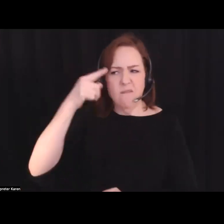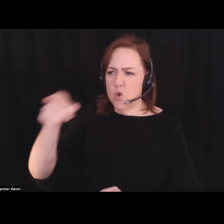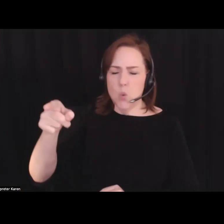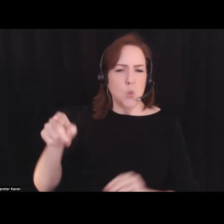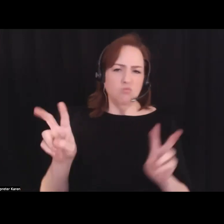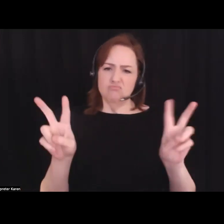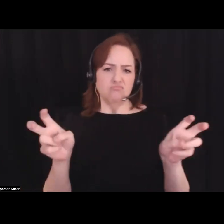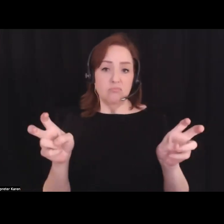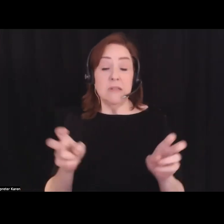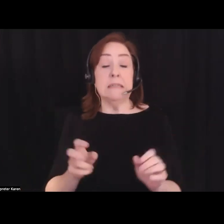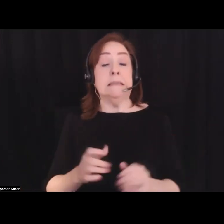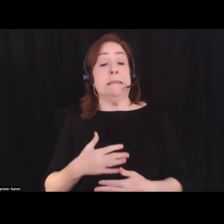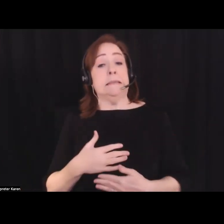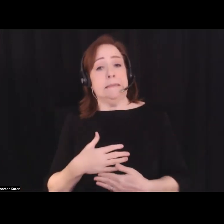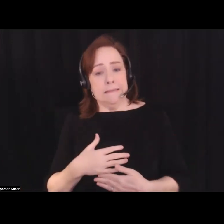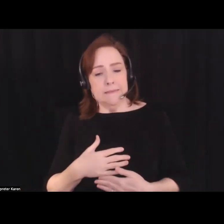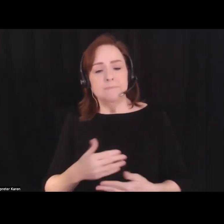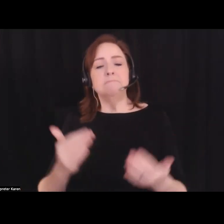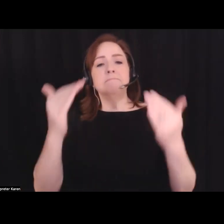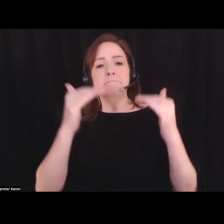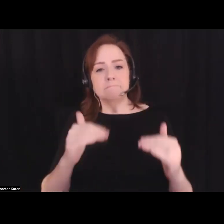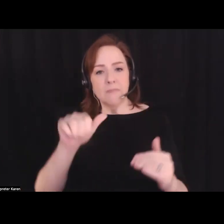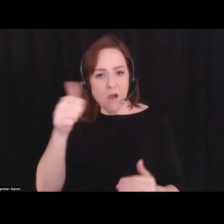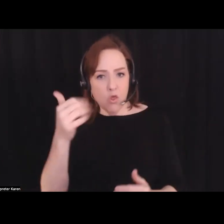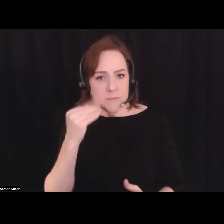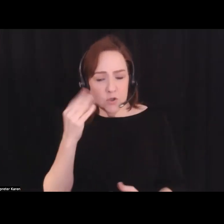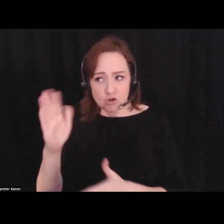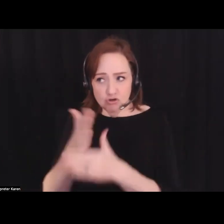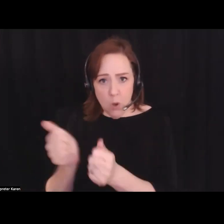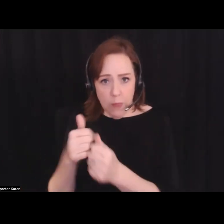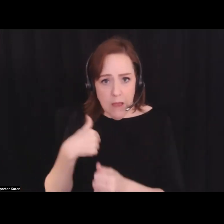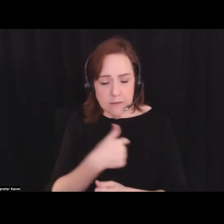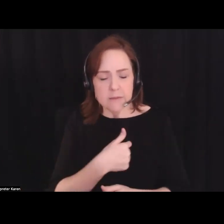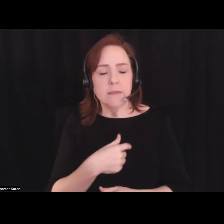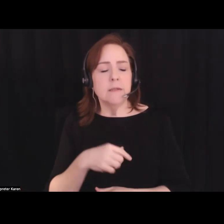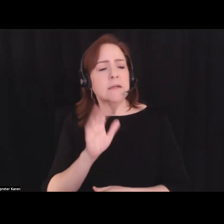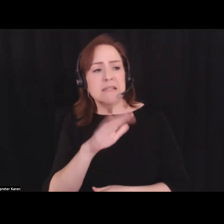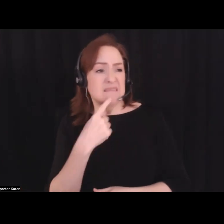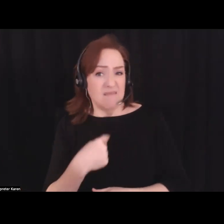another quote I have never experienced telehealth I have never experienced telehealth appointment